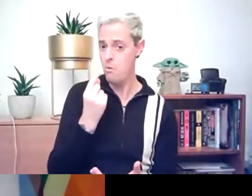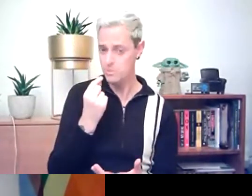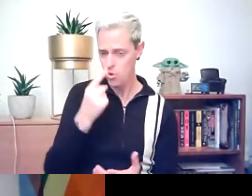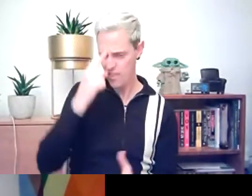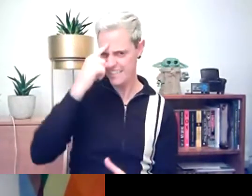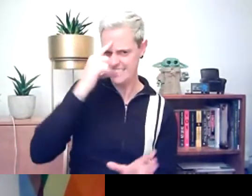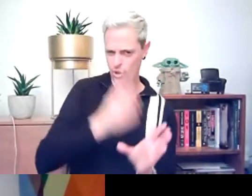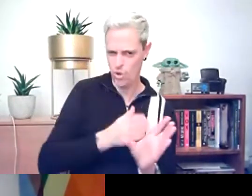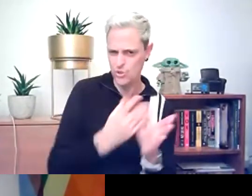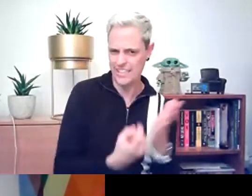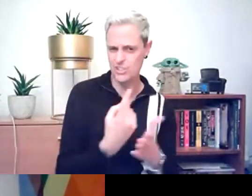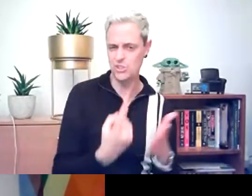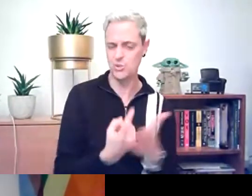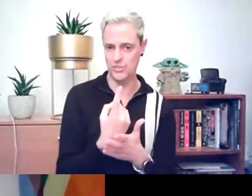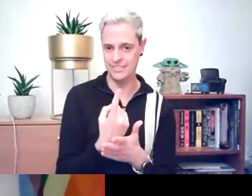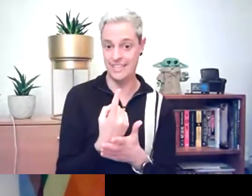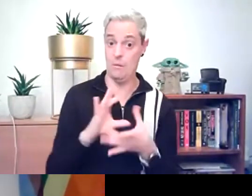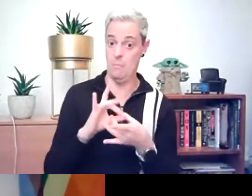don't think that's what's being asked about here.